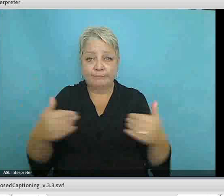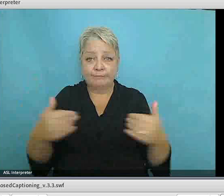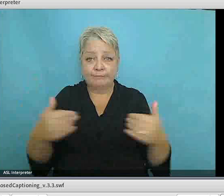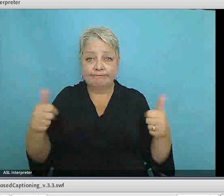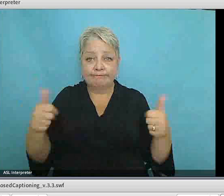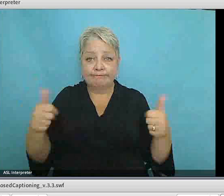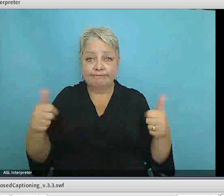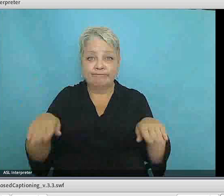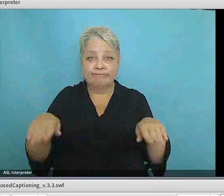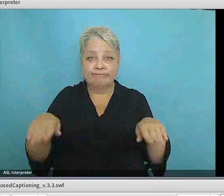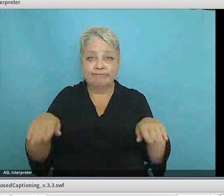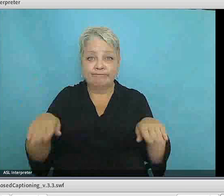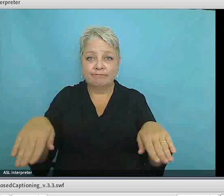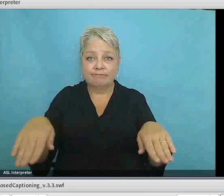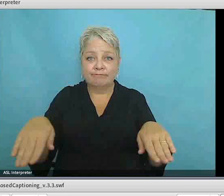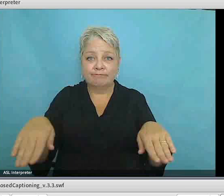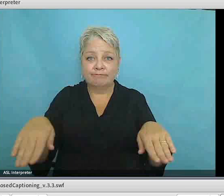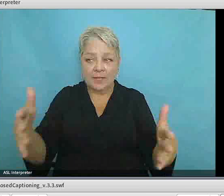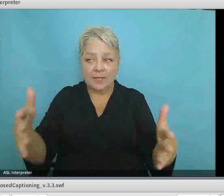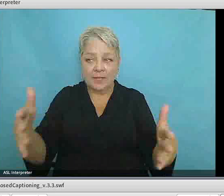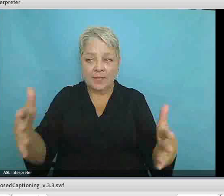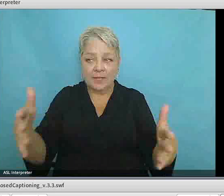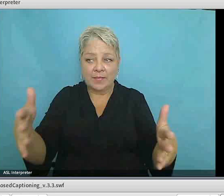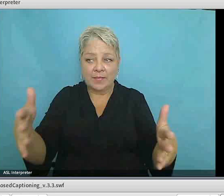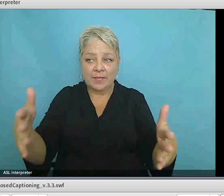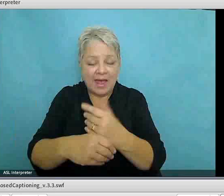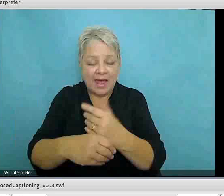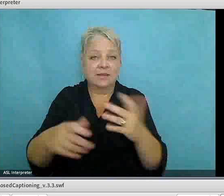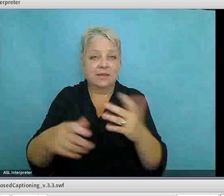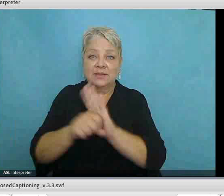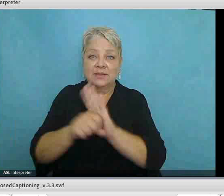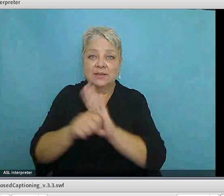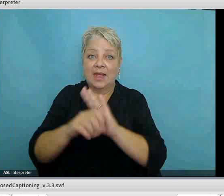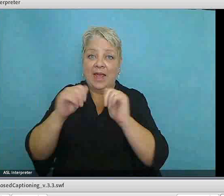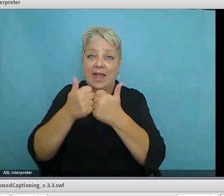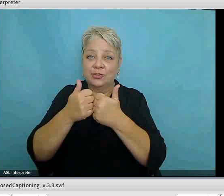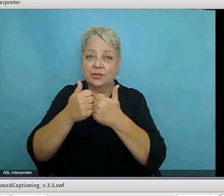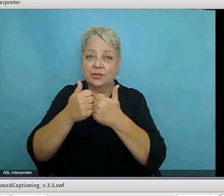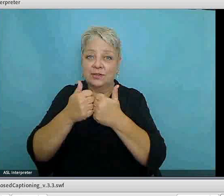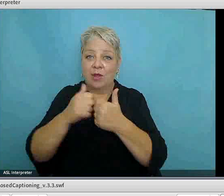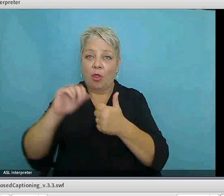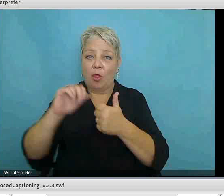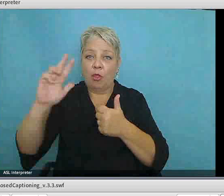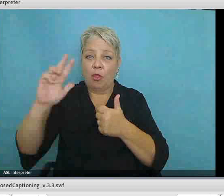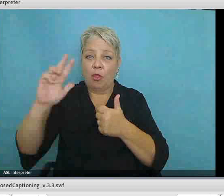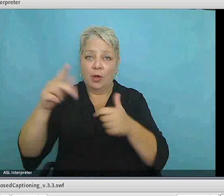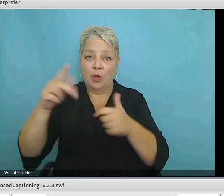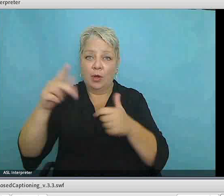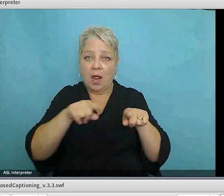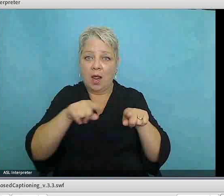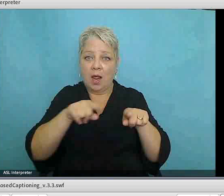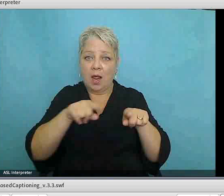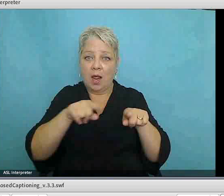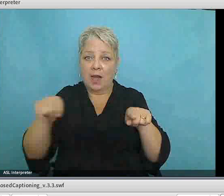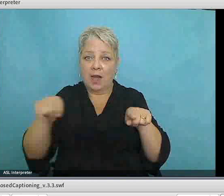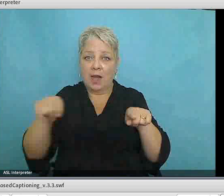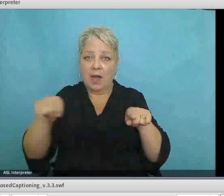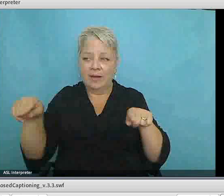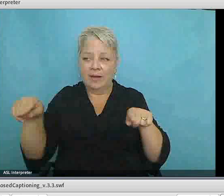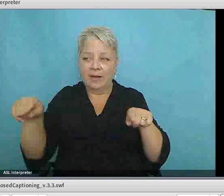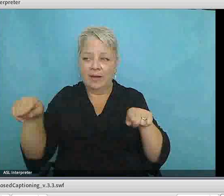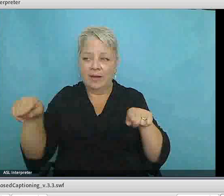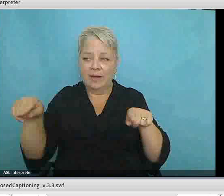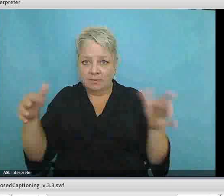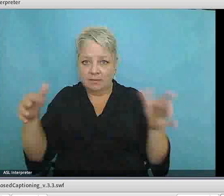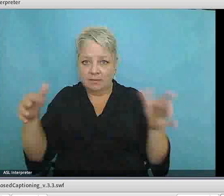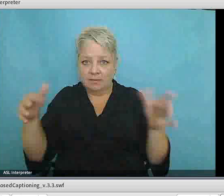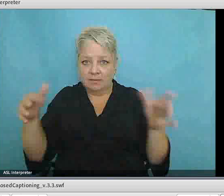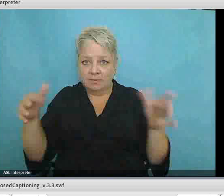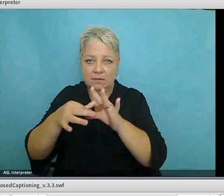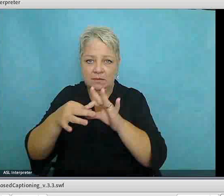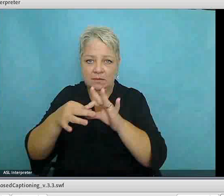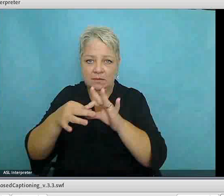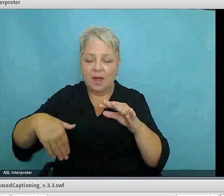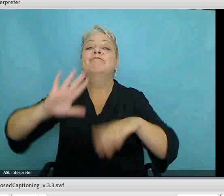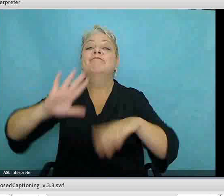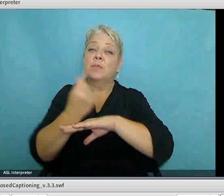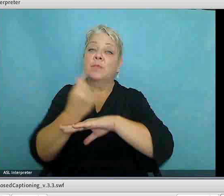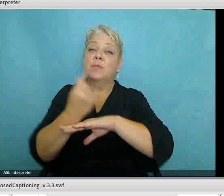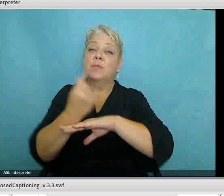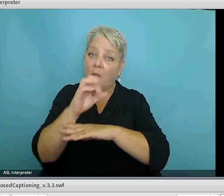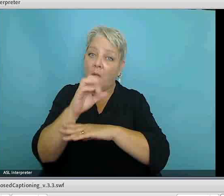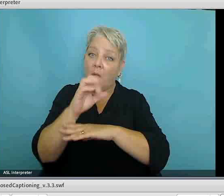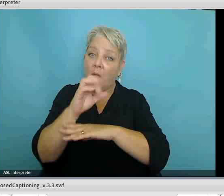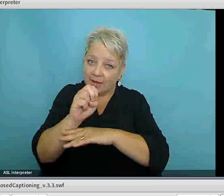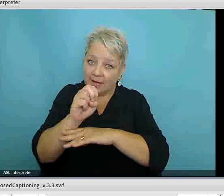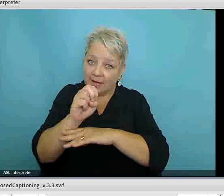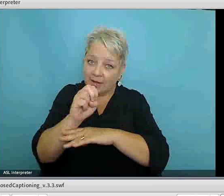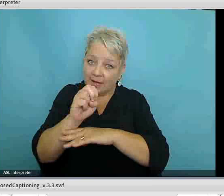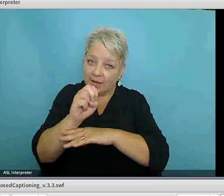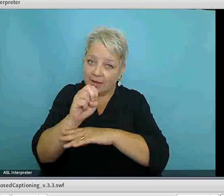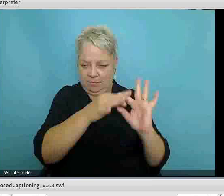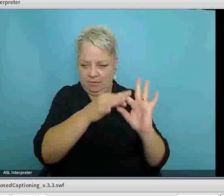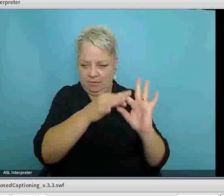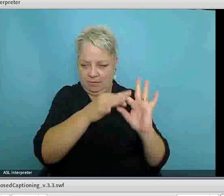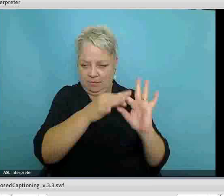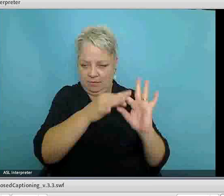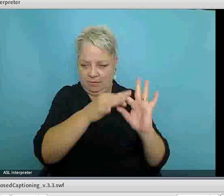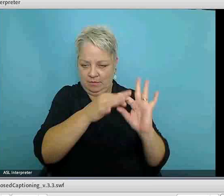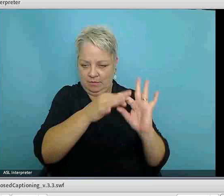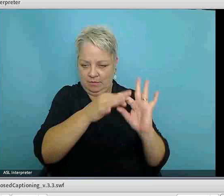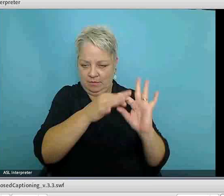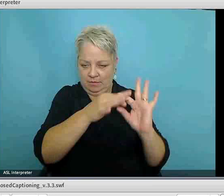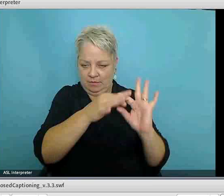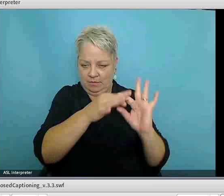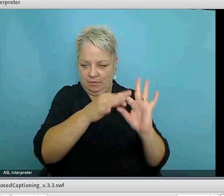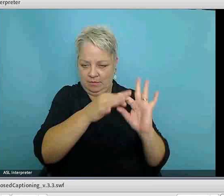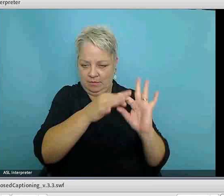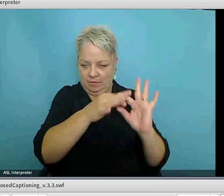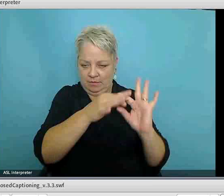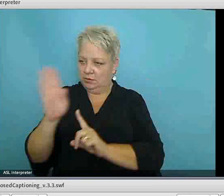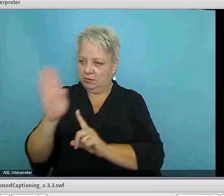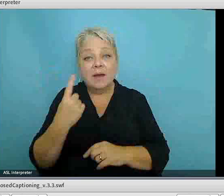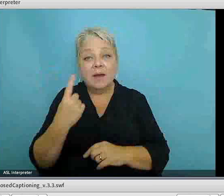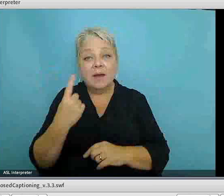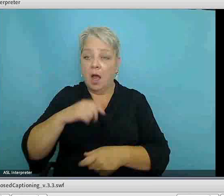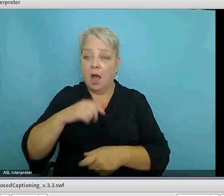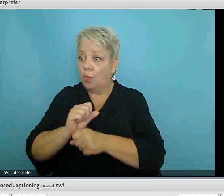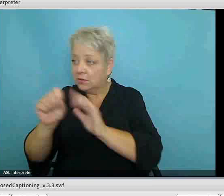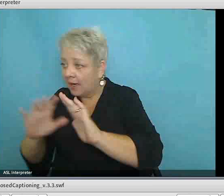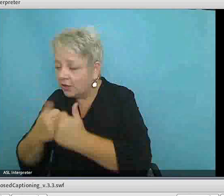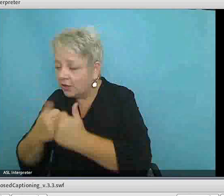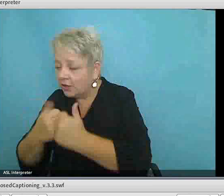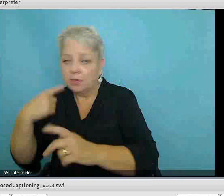(Technical difficulties) We expect that the care coordination from